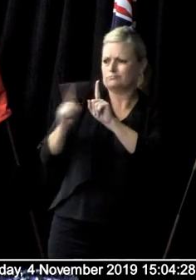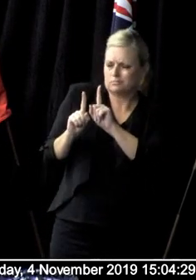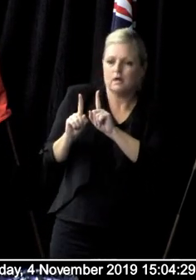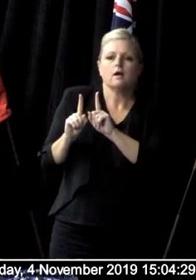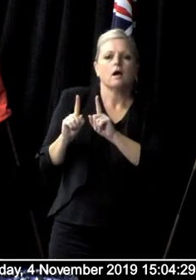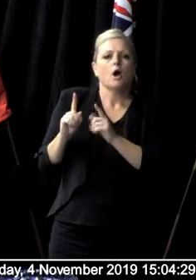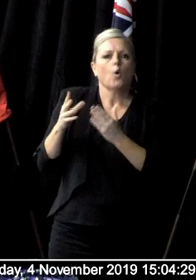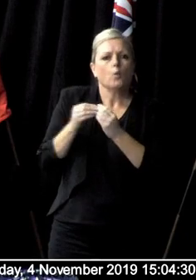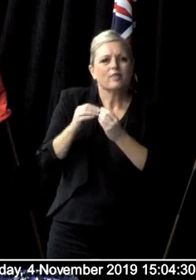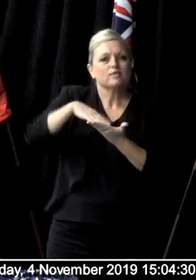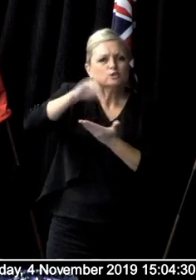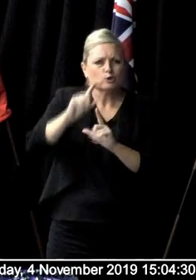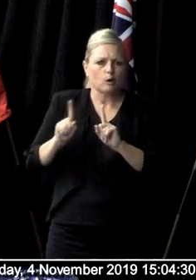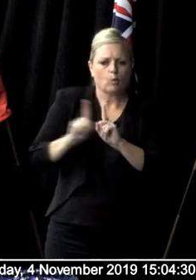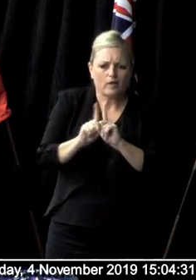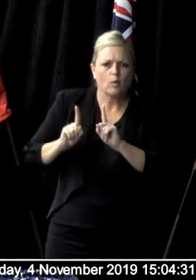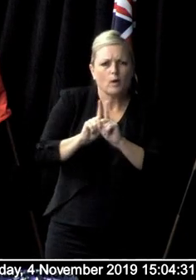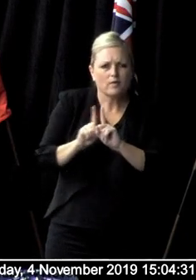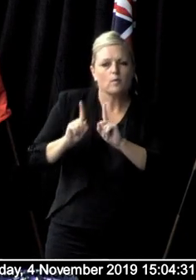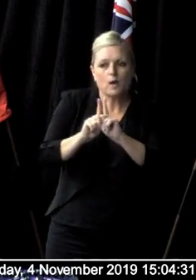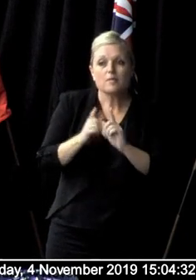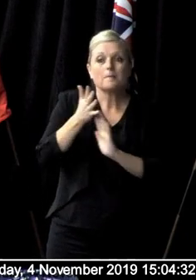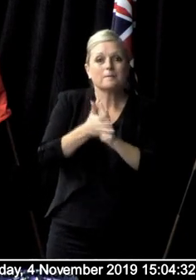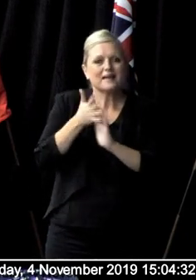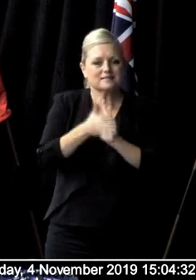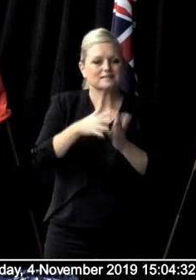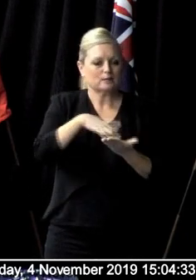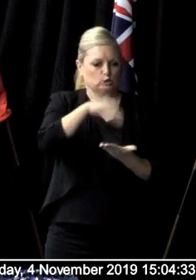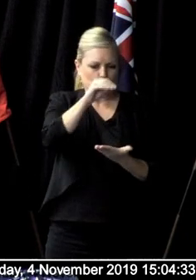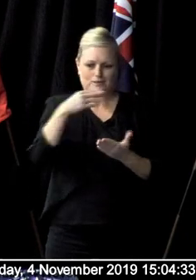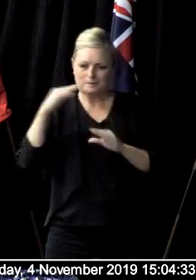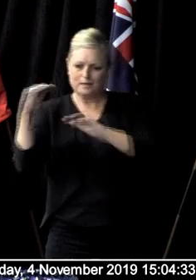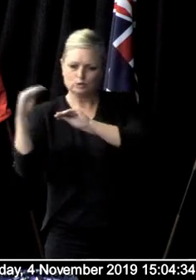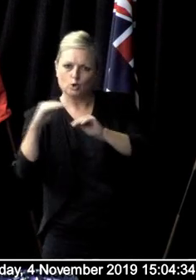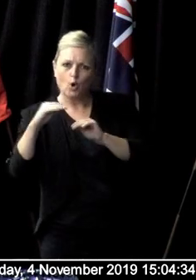It often means the student is being taught by someone who doesn’t have the Bachelor